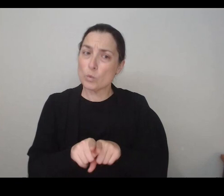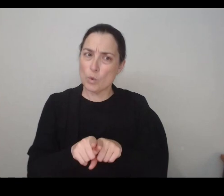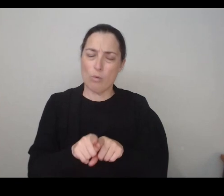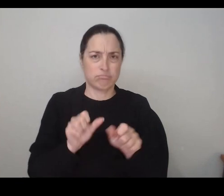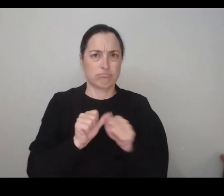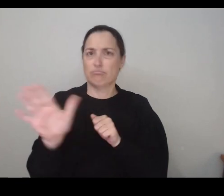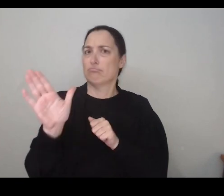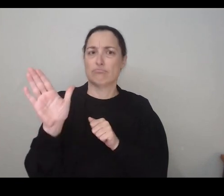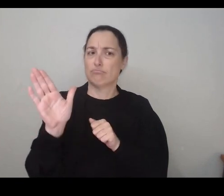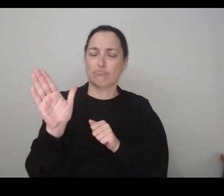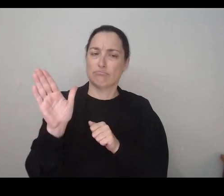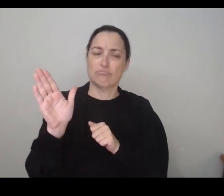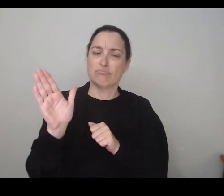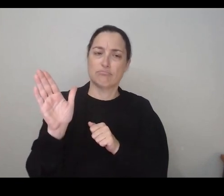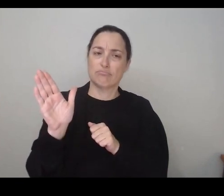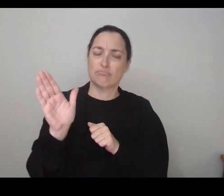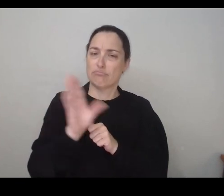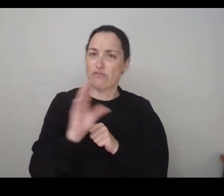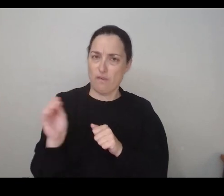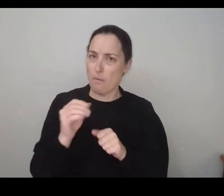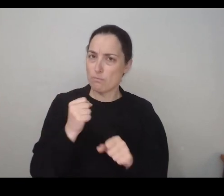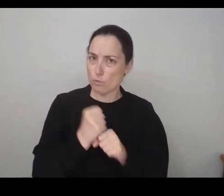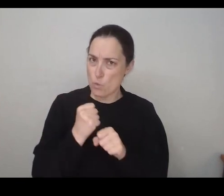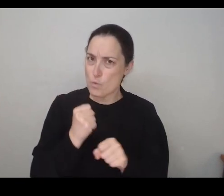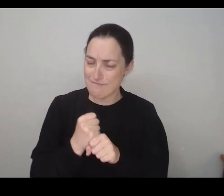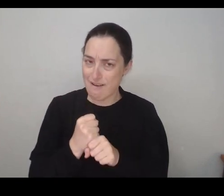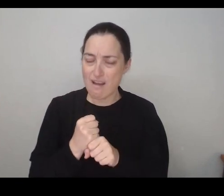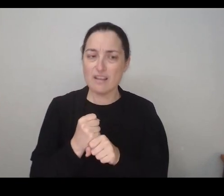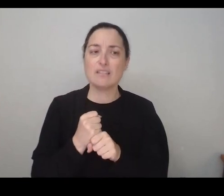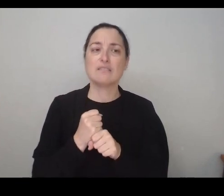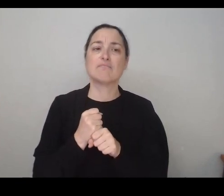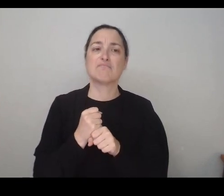by Gauguin, which travels rarely, I would say,